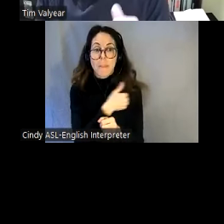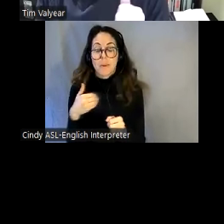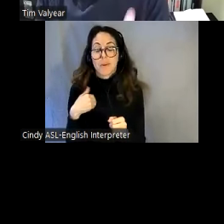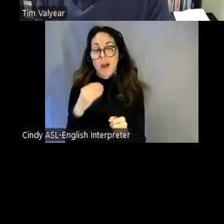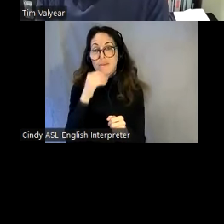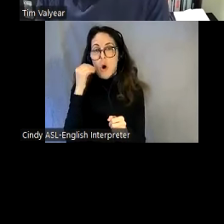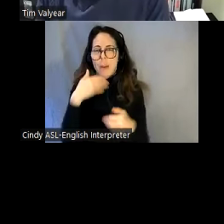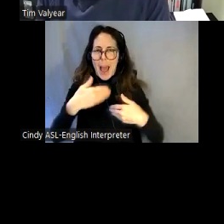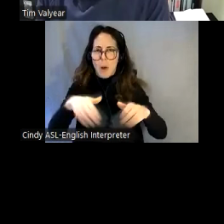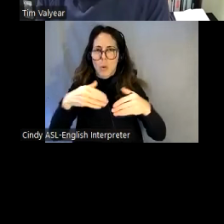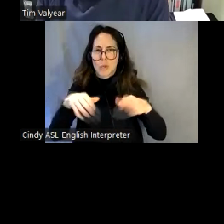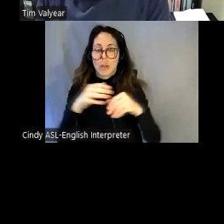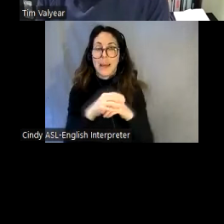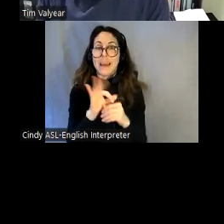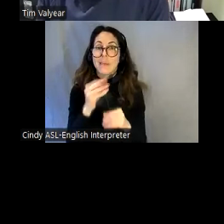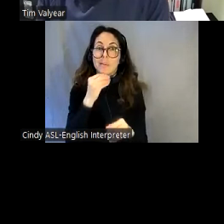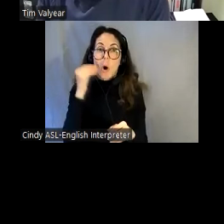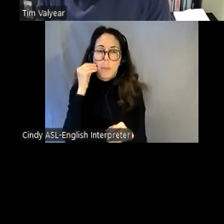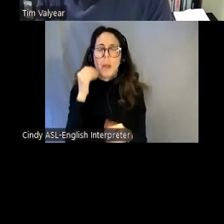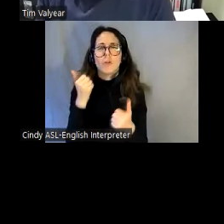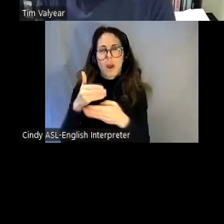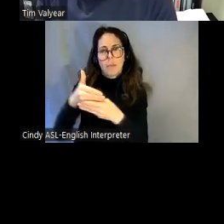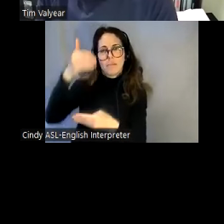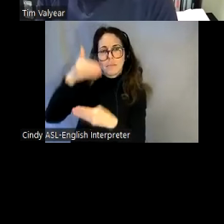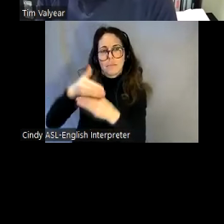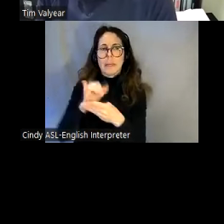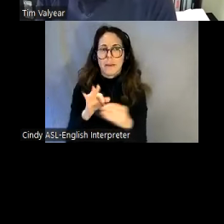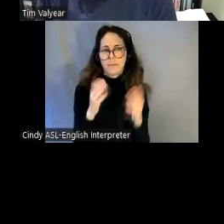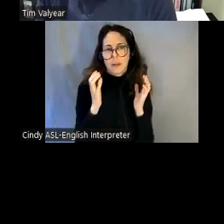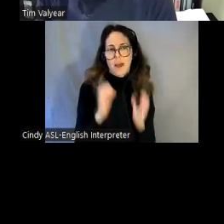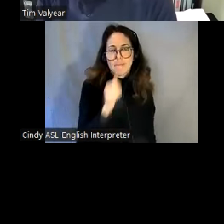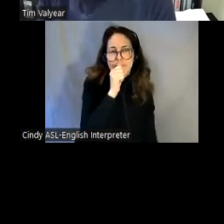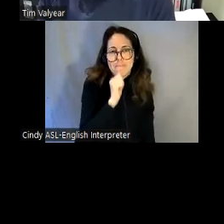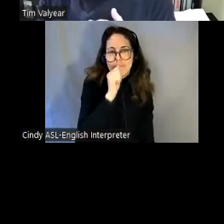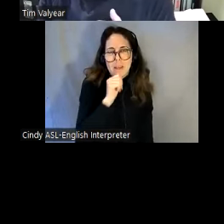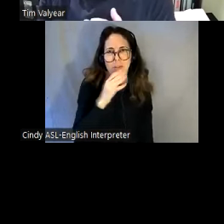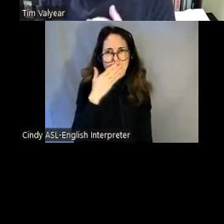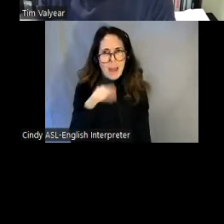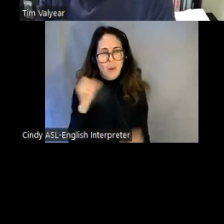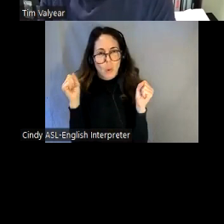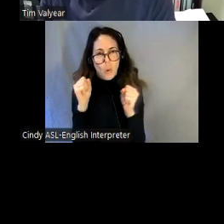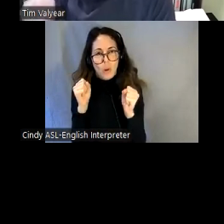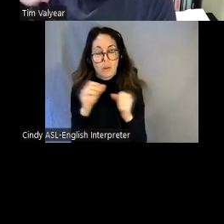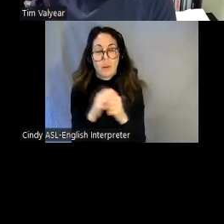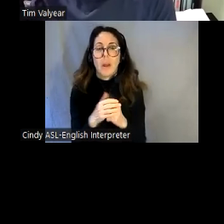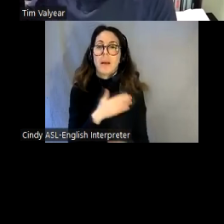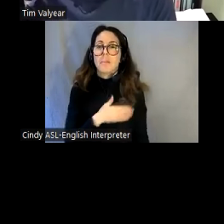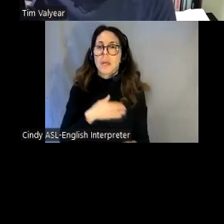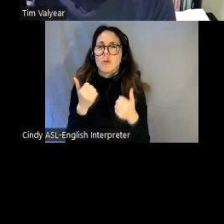protection. You want to minimize other household members being in the room. If you're doing that, the